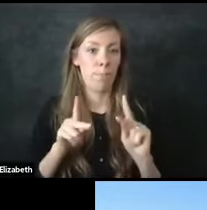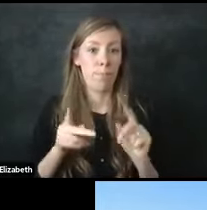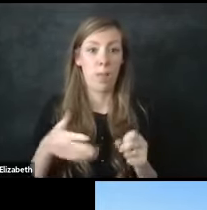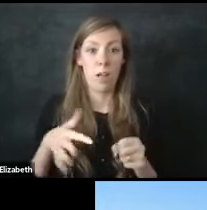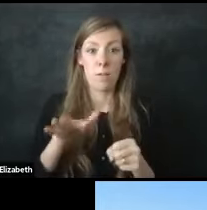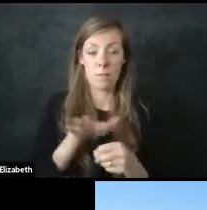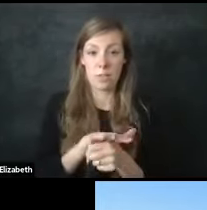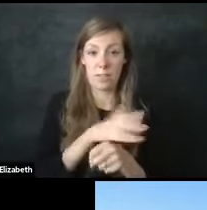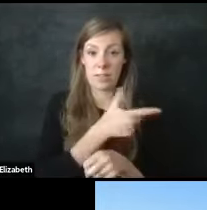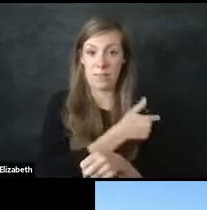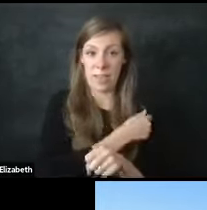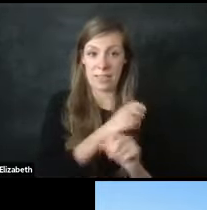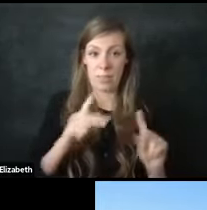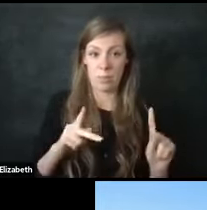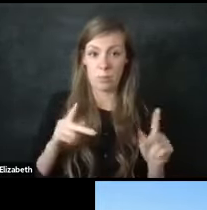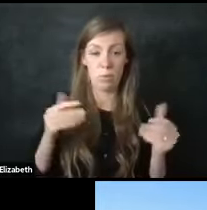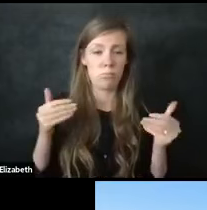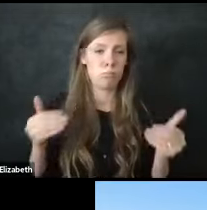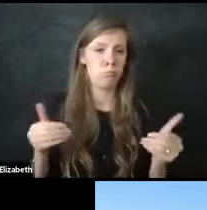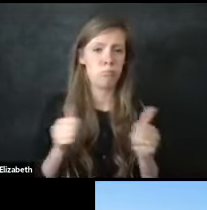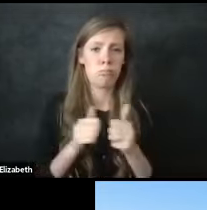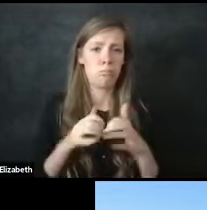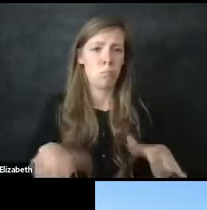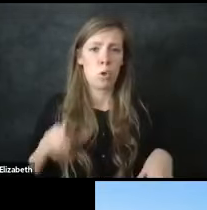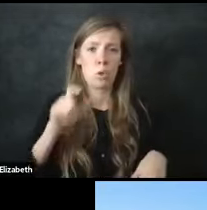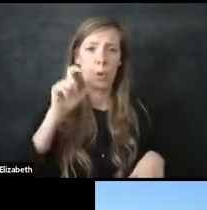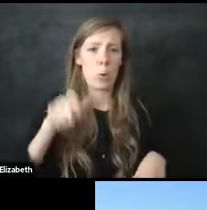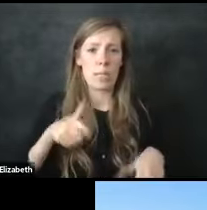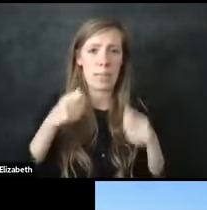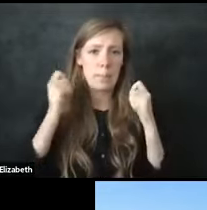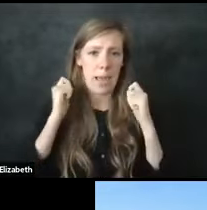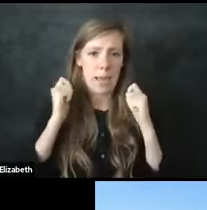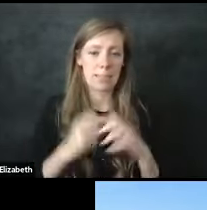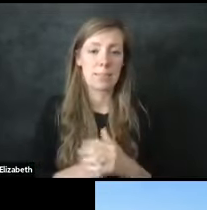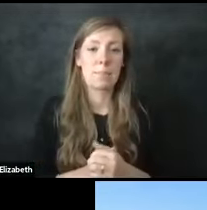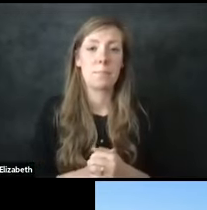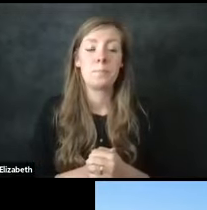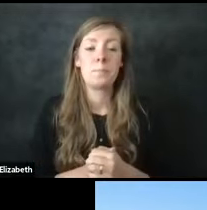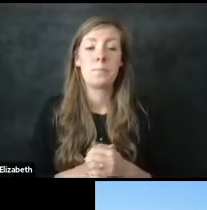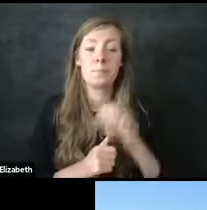individuals to go without the mask indoors. Essentially, this means that people can